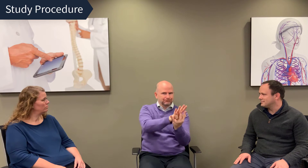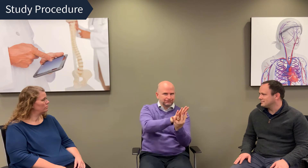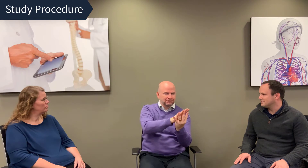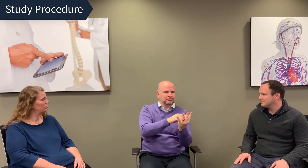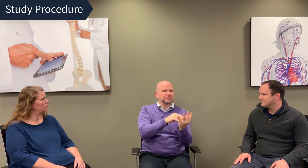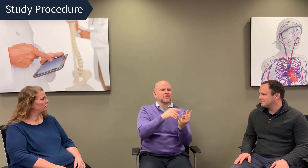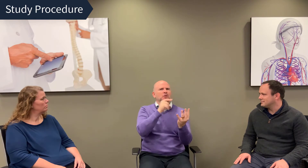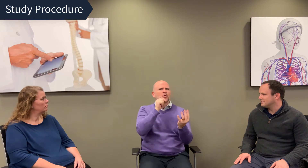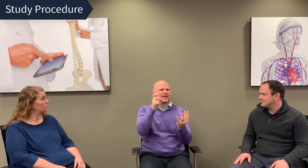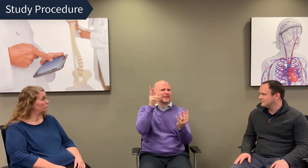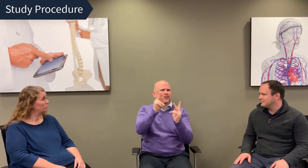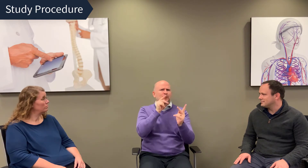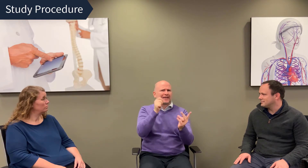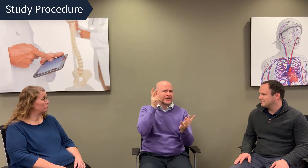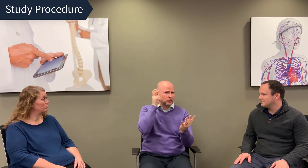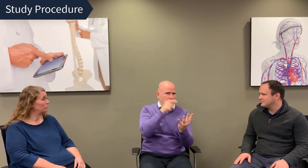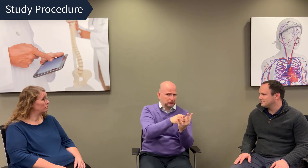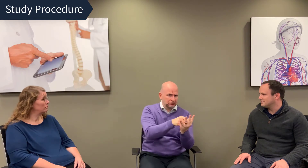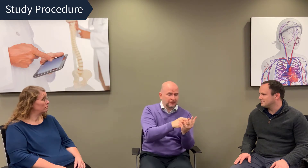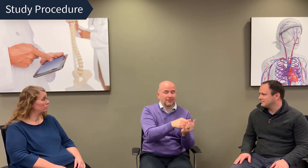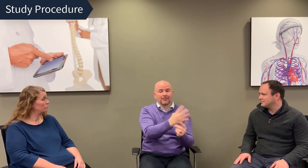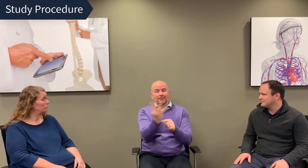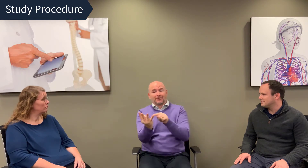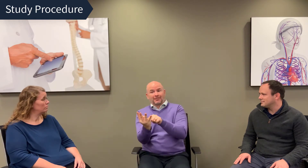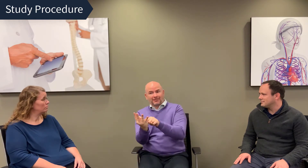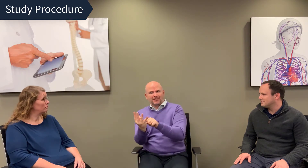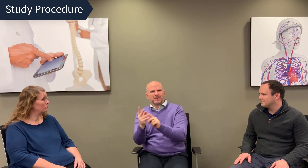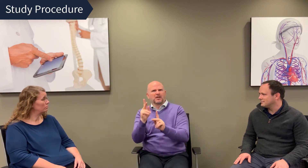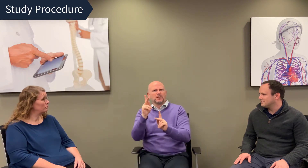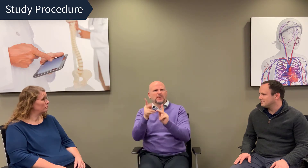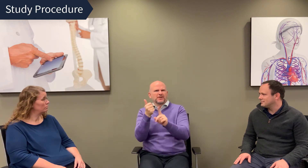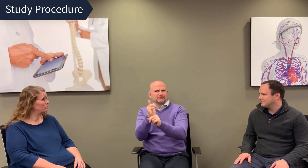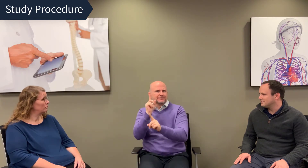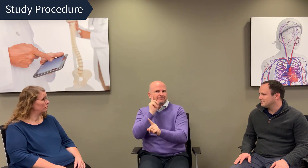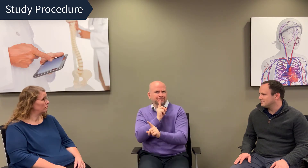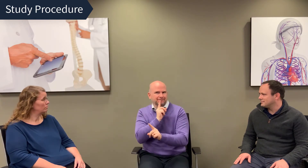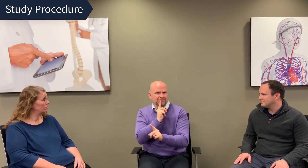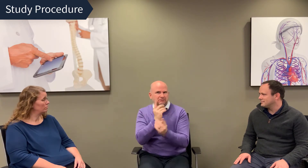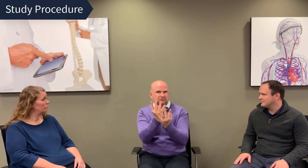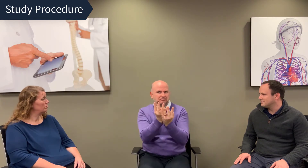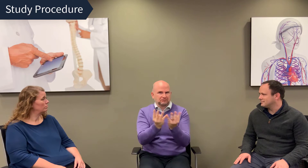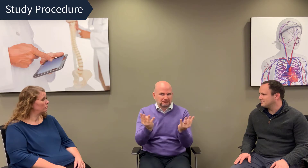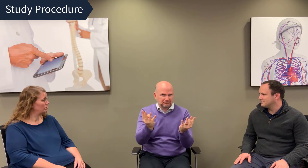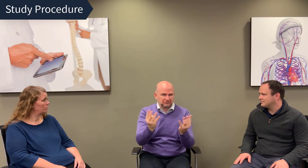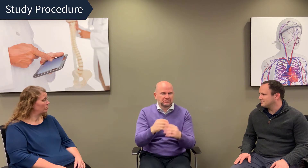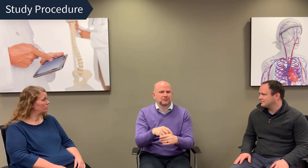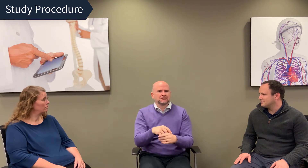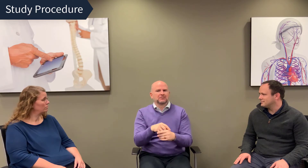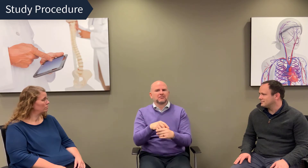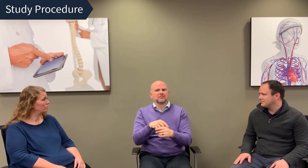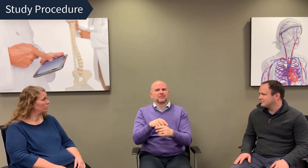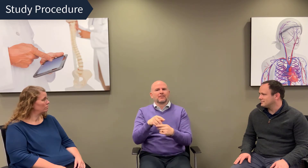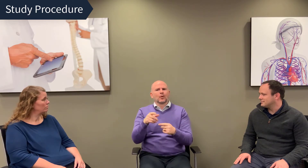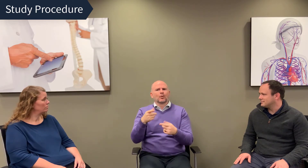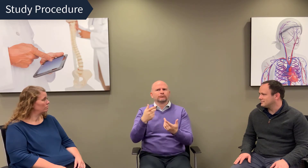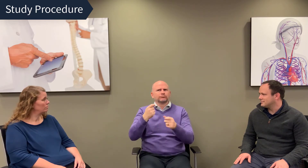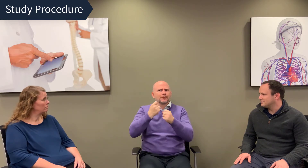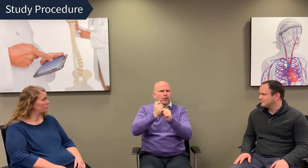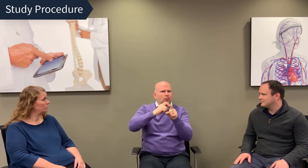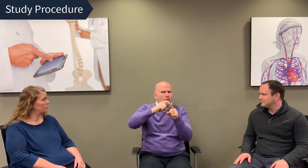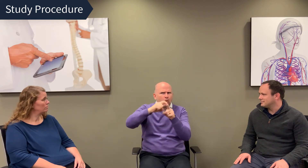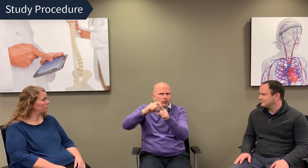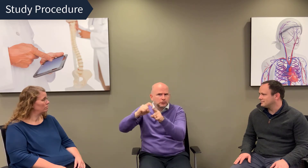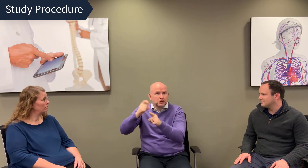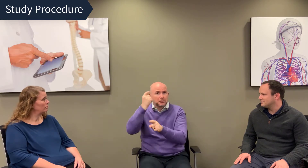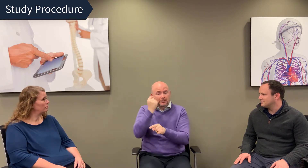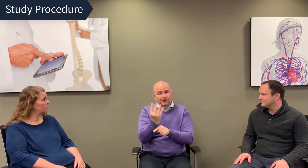individuals who could hear. And the other four were deaf. Those simulated